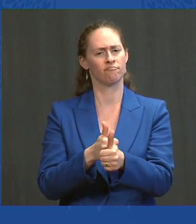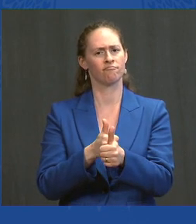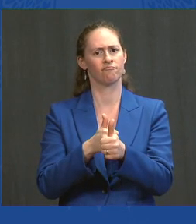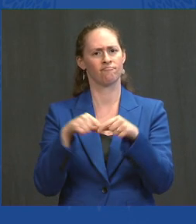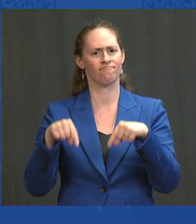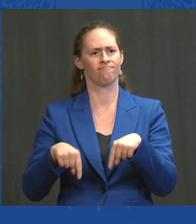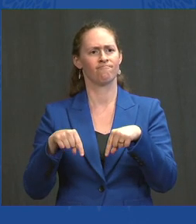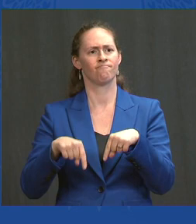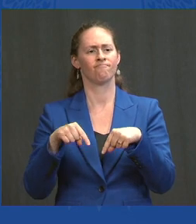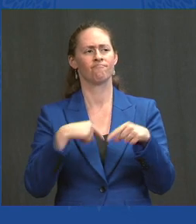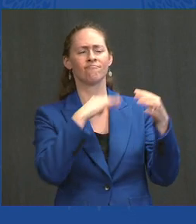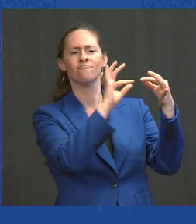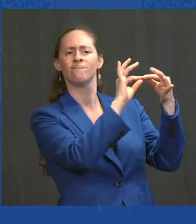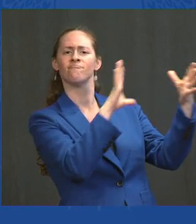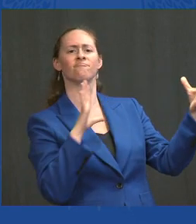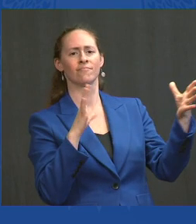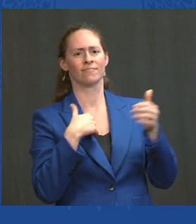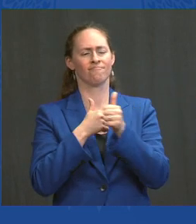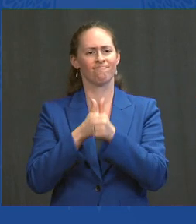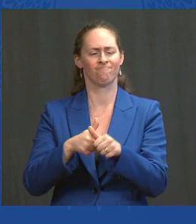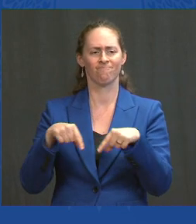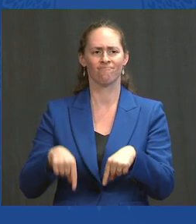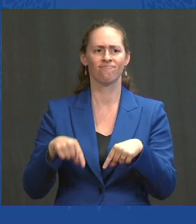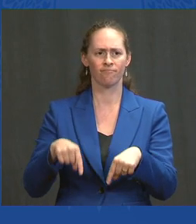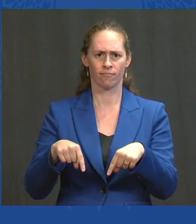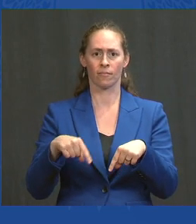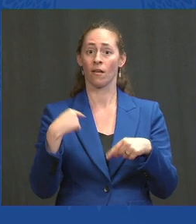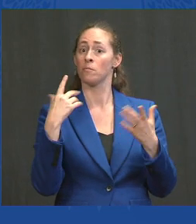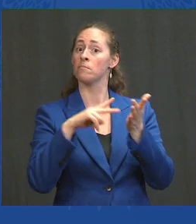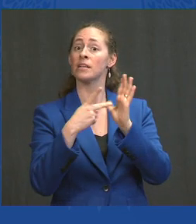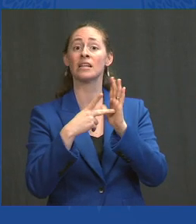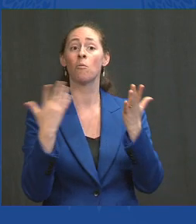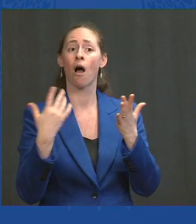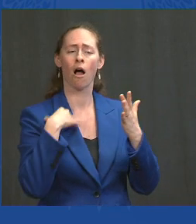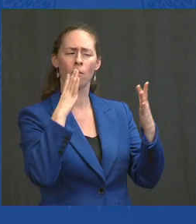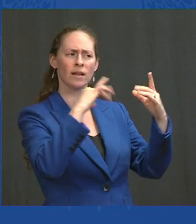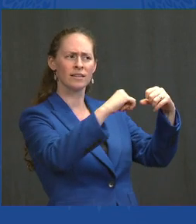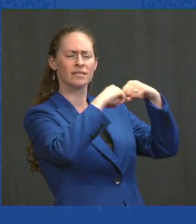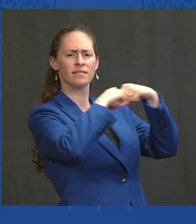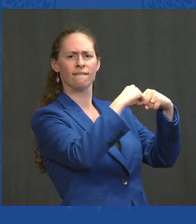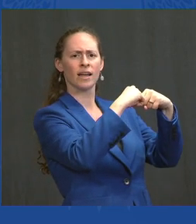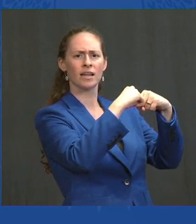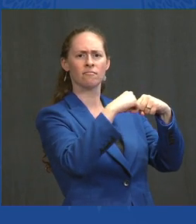that I will support and defend the Constitution